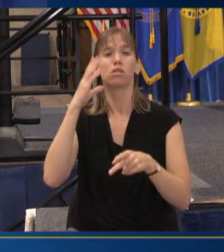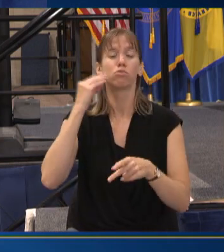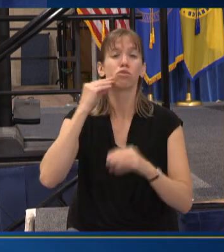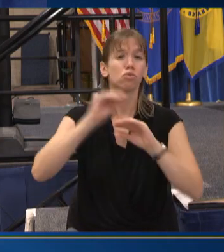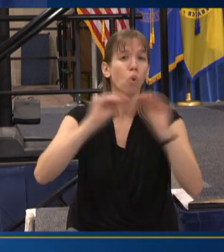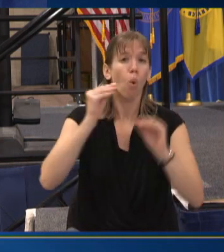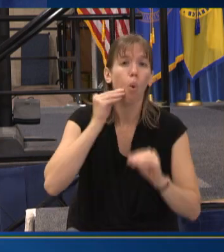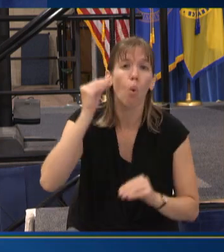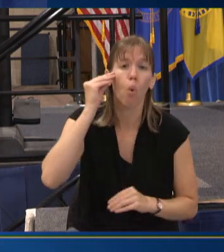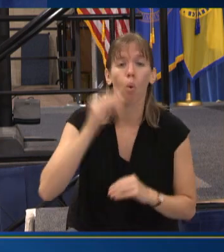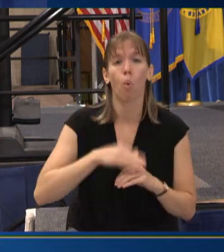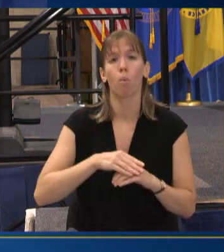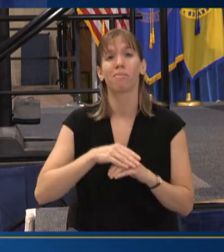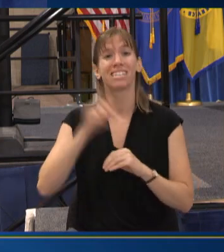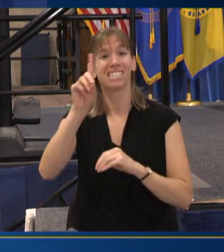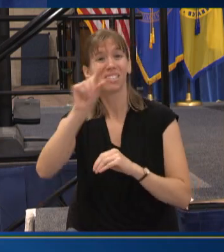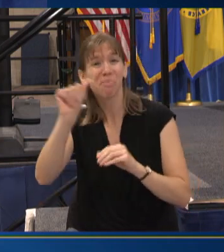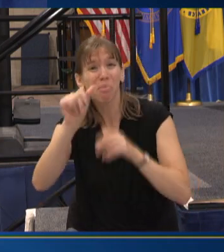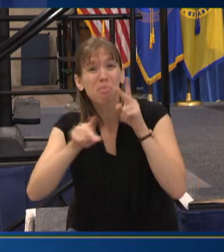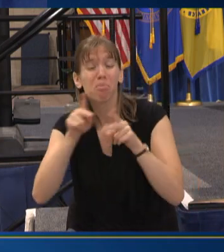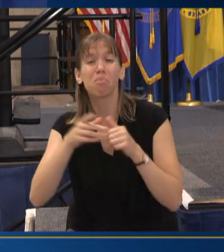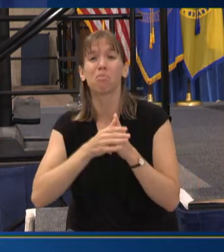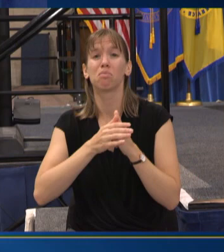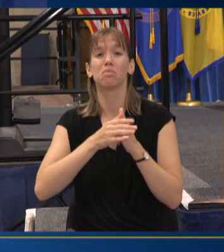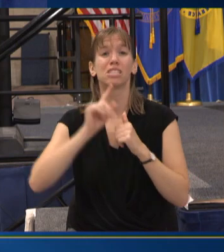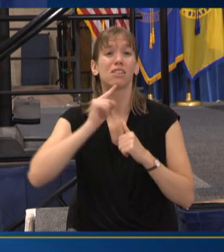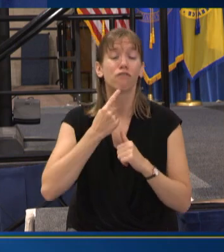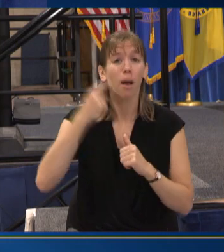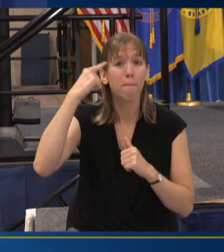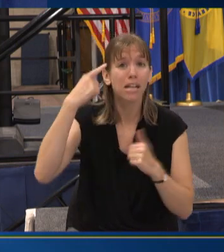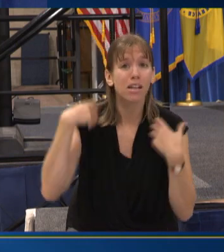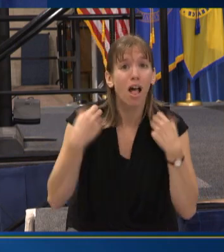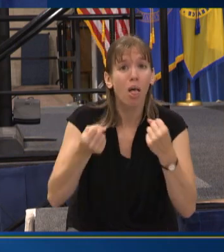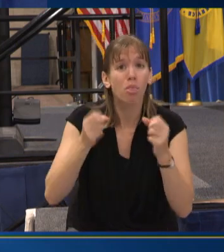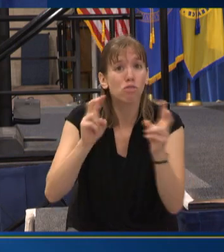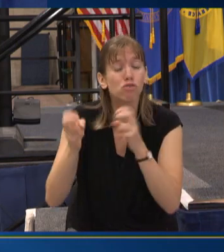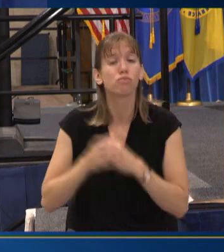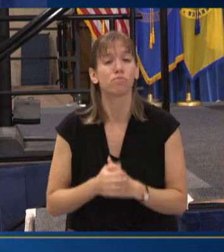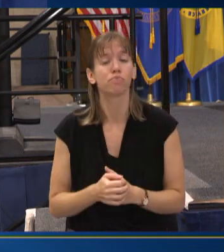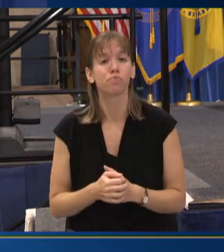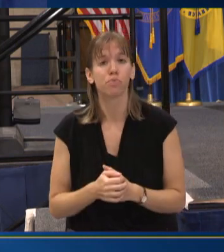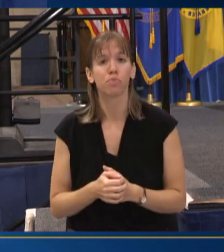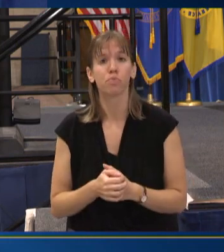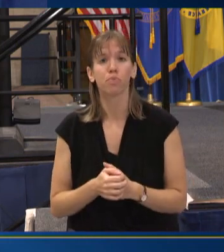living with disabilities, people living with severe mental illness. In establishing the Office of Climate